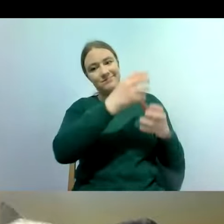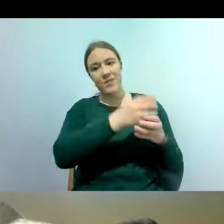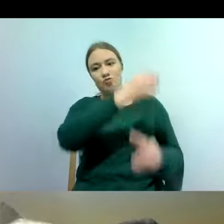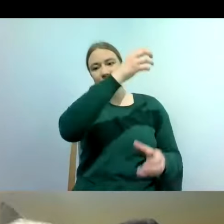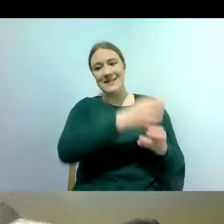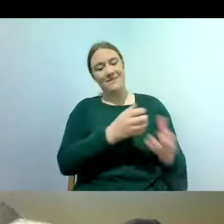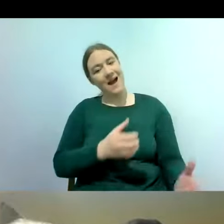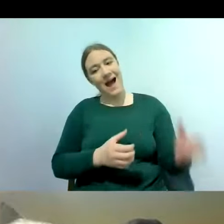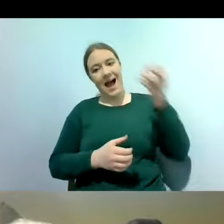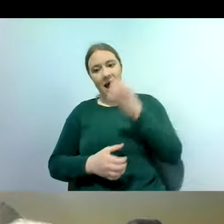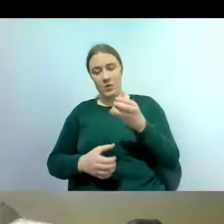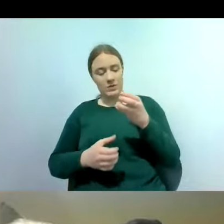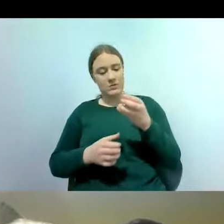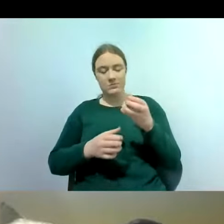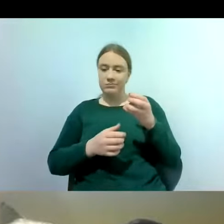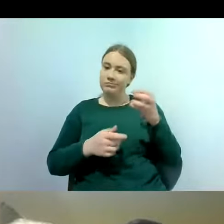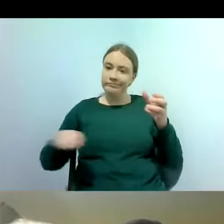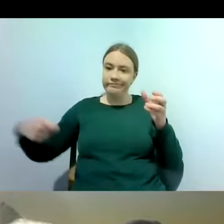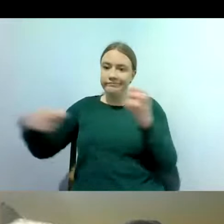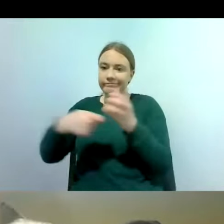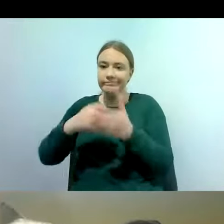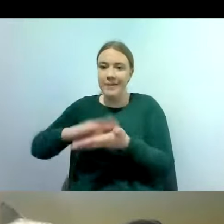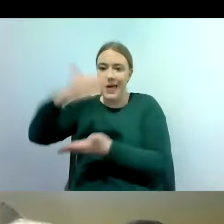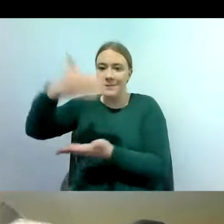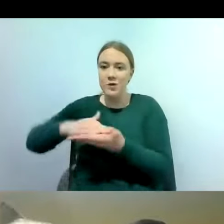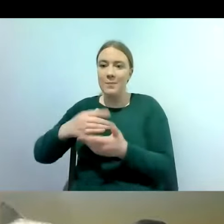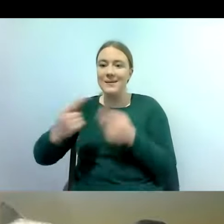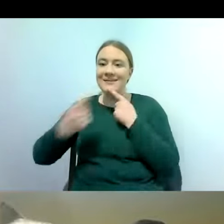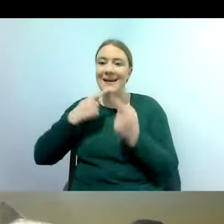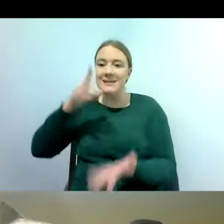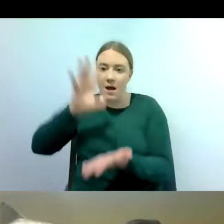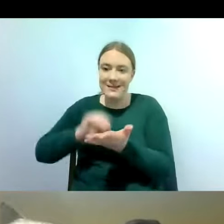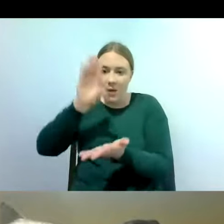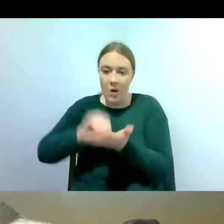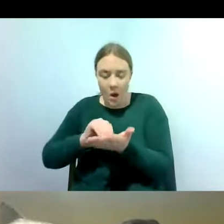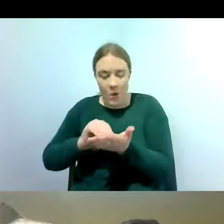and download the data and from this data we're able to look at the movements and start piecing